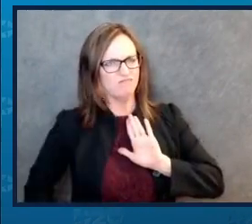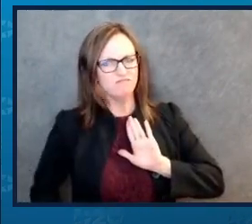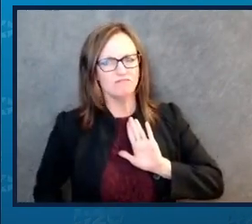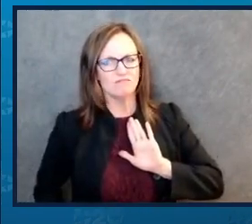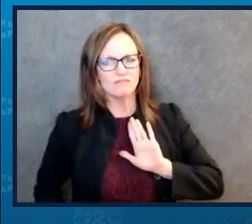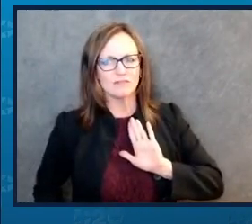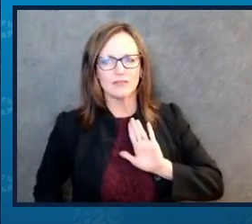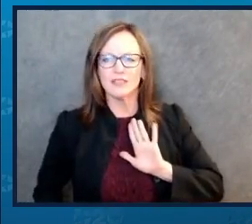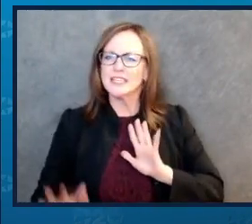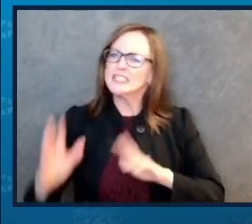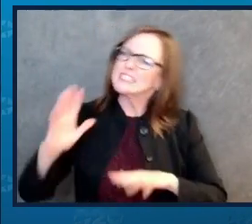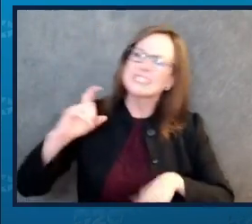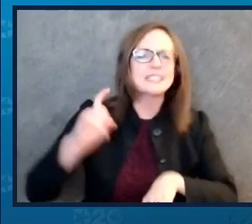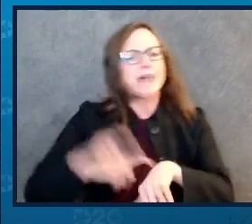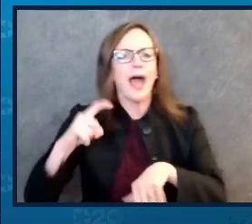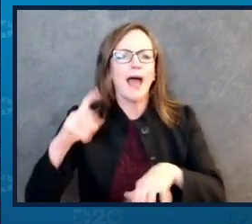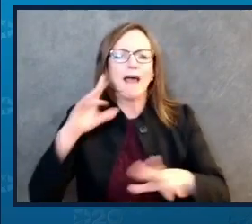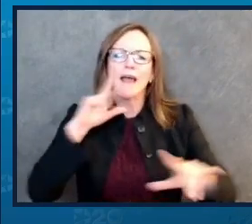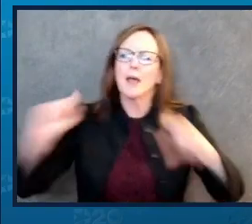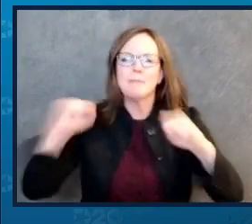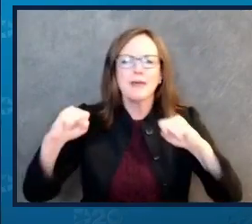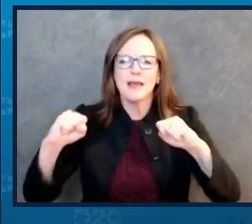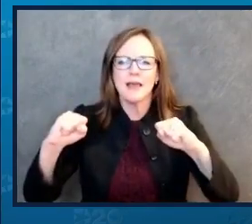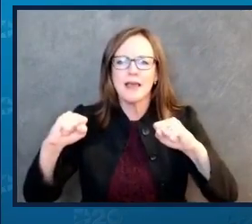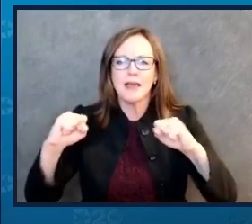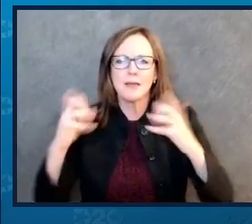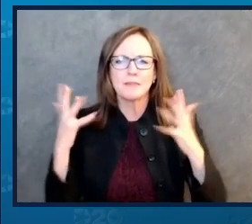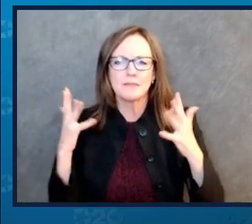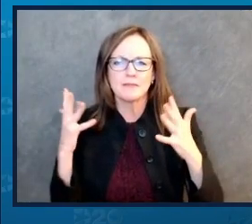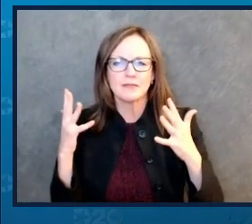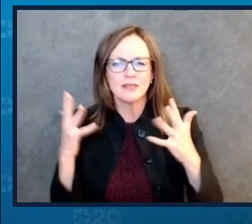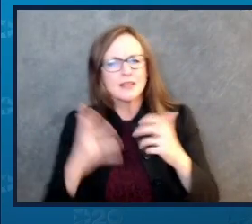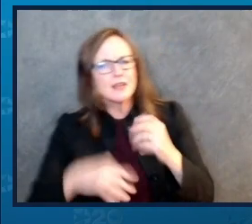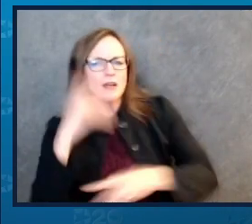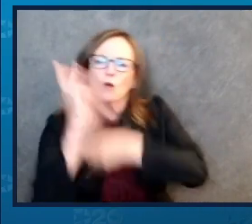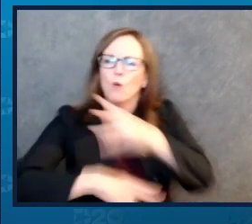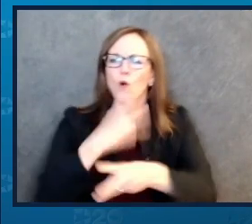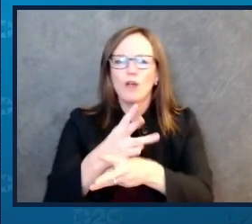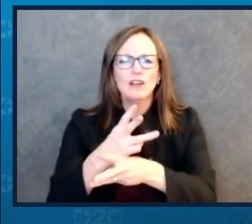THIS IS THE TIME. AND SHE KNOWS THAT TO CHANGE